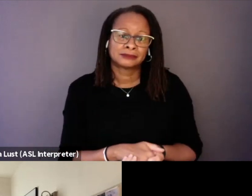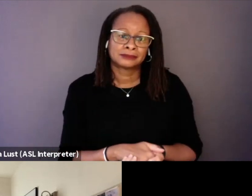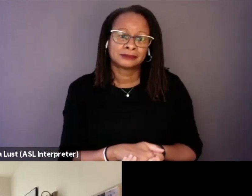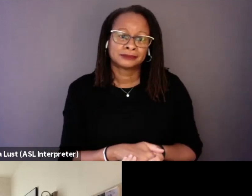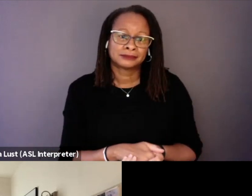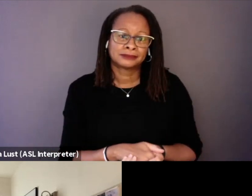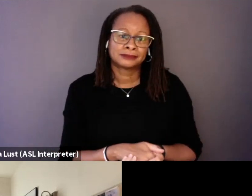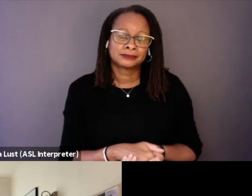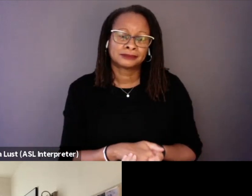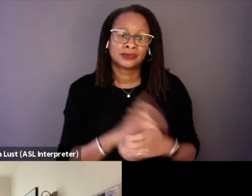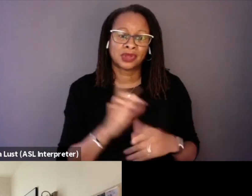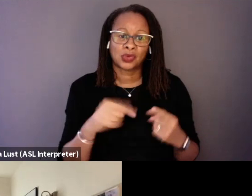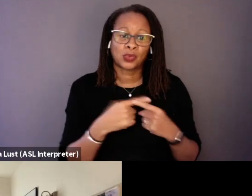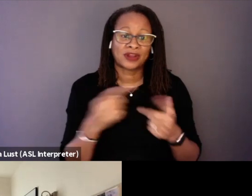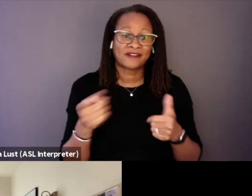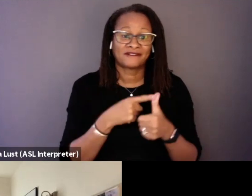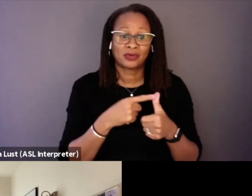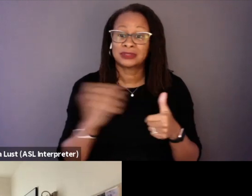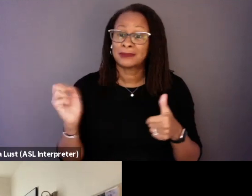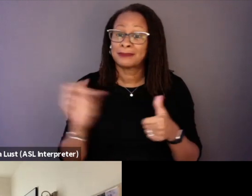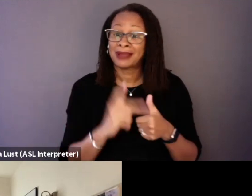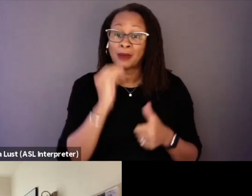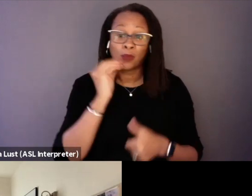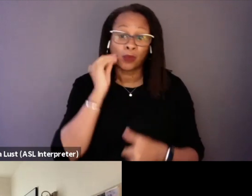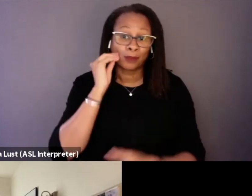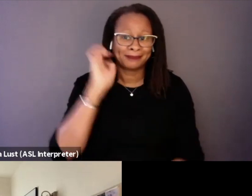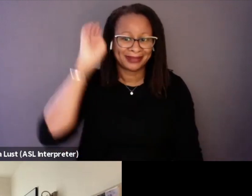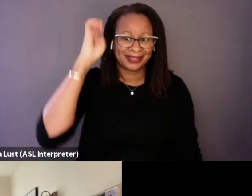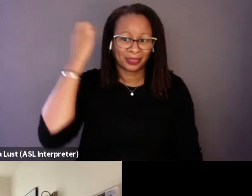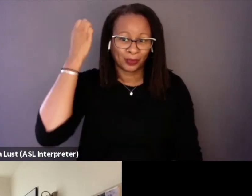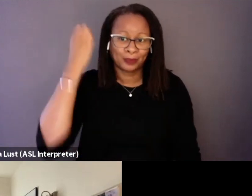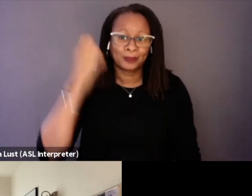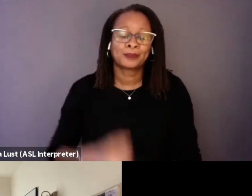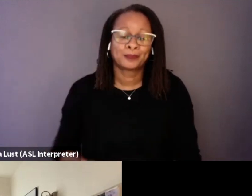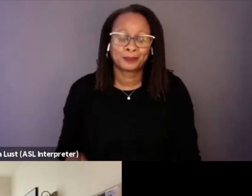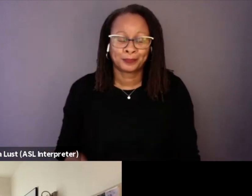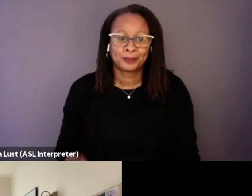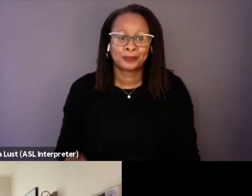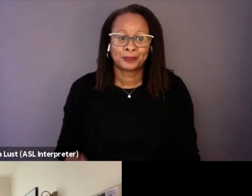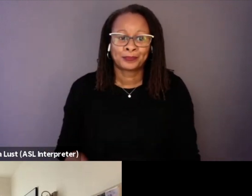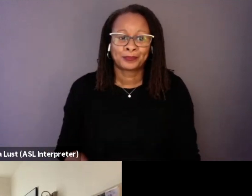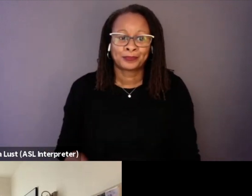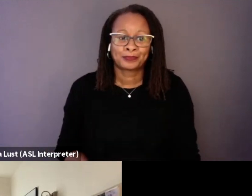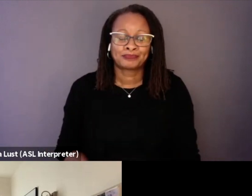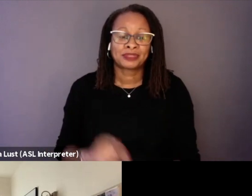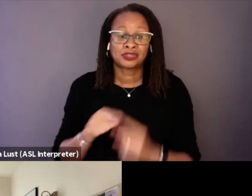when I first went back to Ethiopia and in that was to reconnect with my family,